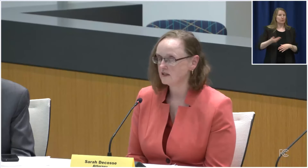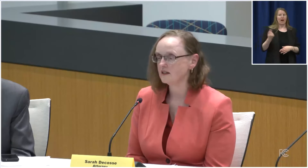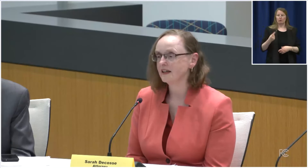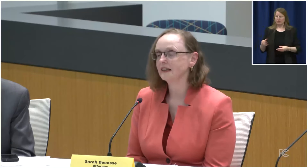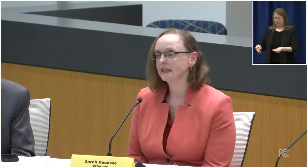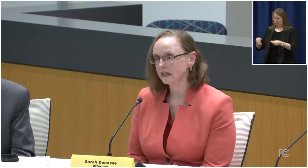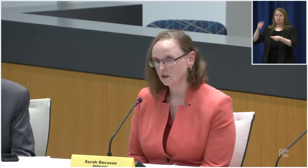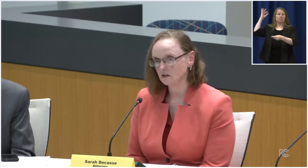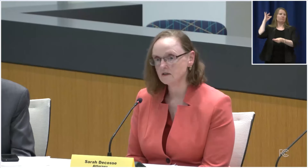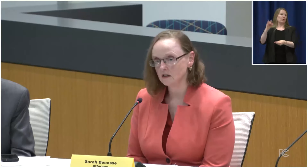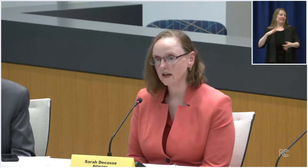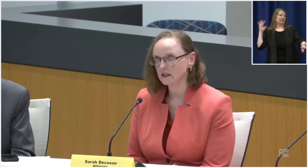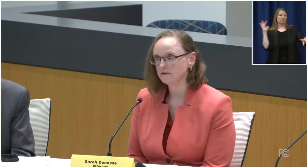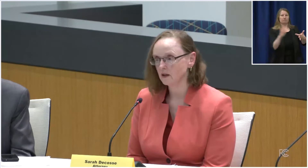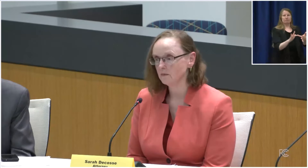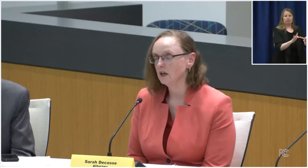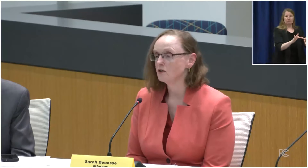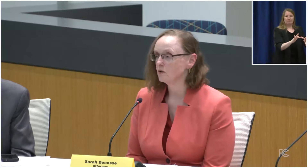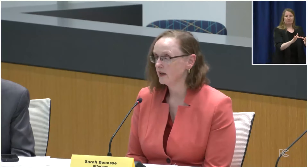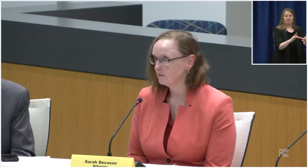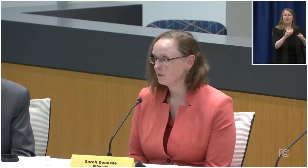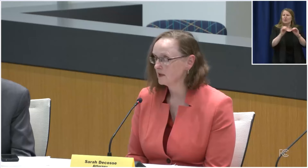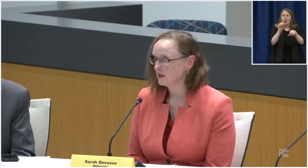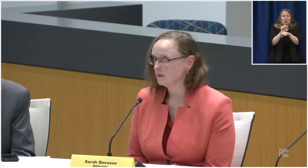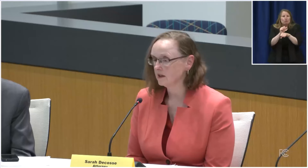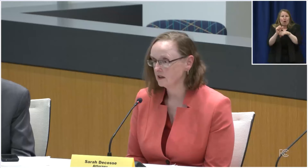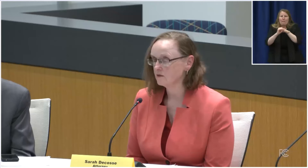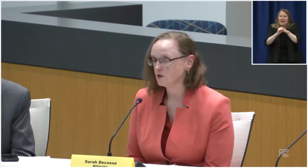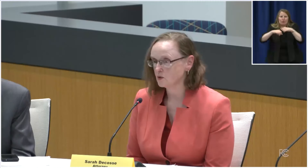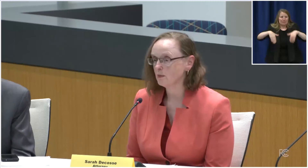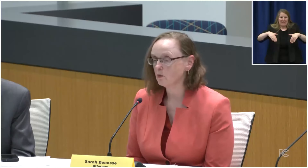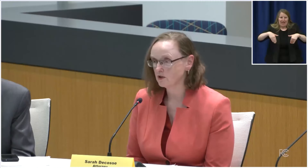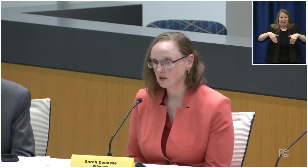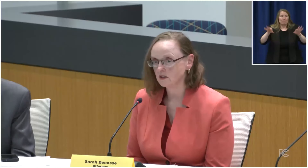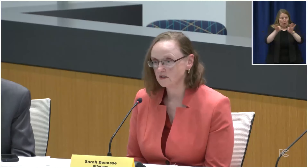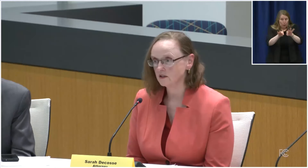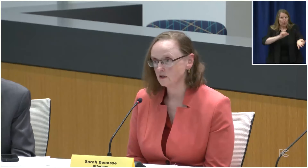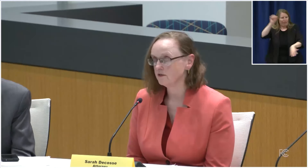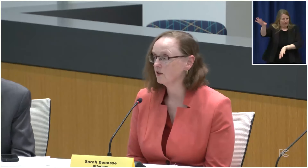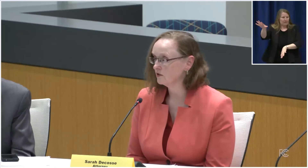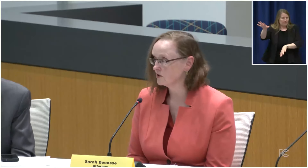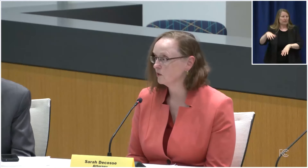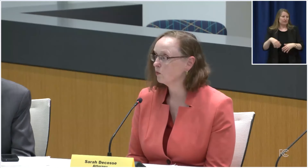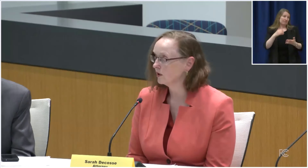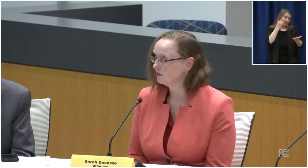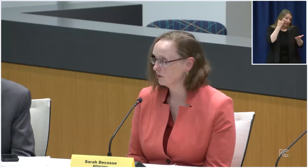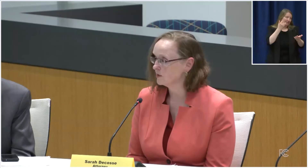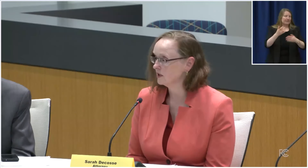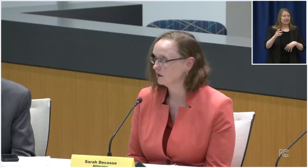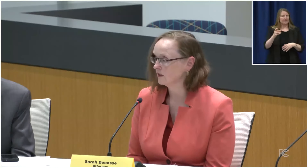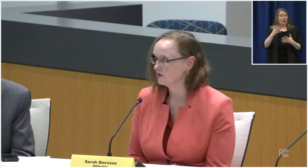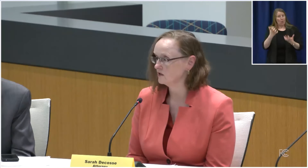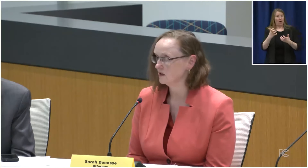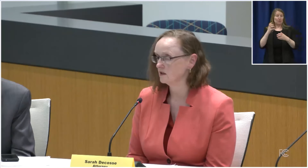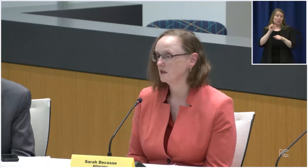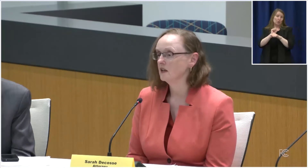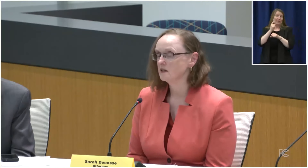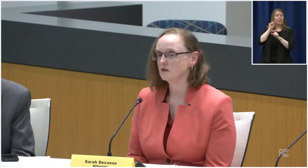TO AGENCIES. AND THEY ARE JUST THERE FOR THE AGENCIES TO THEN LATER SELECT FROM SO THAT MIGHT BE